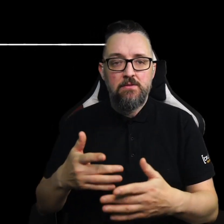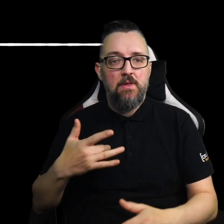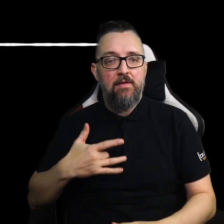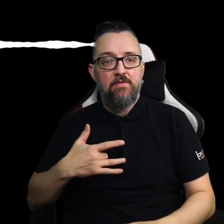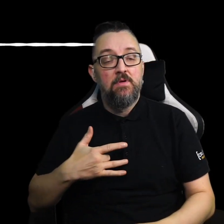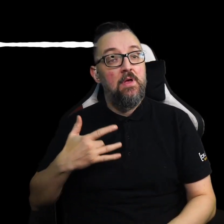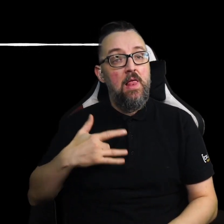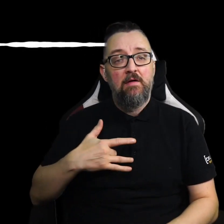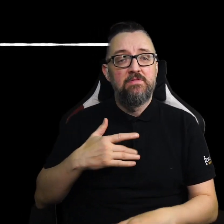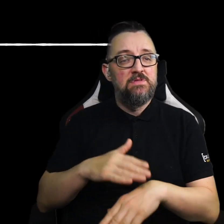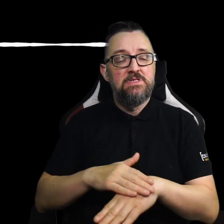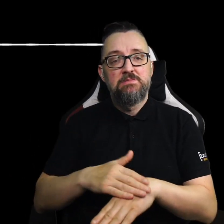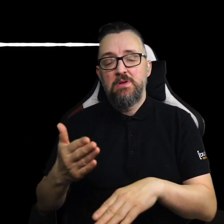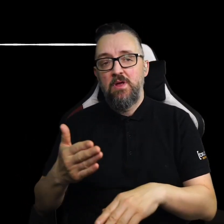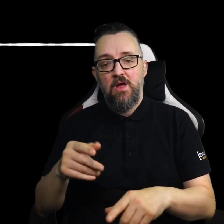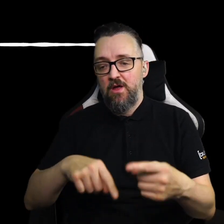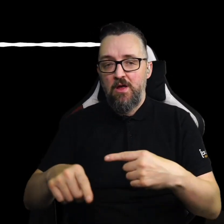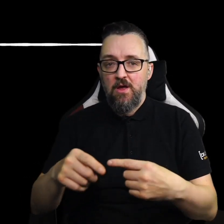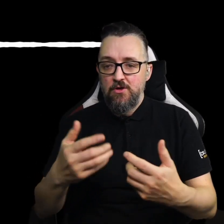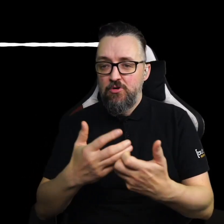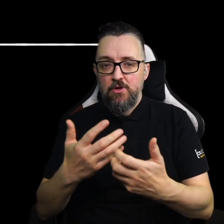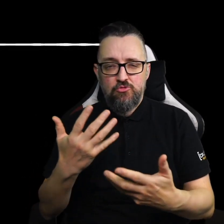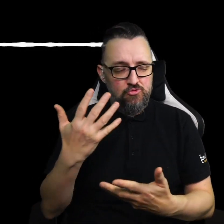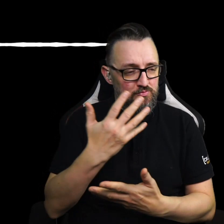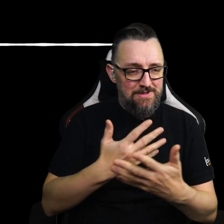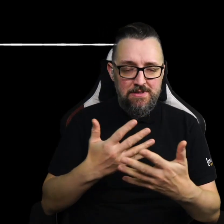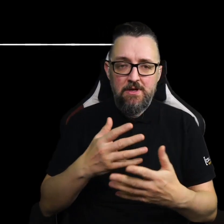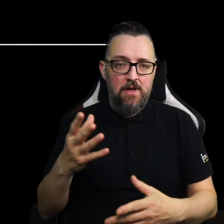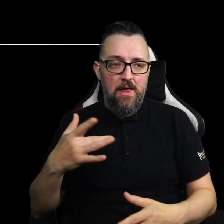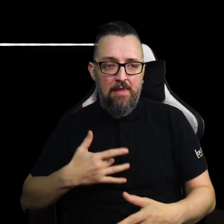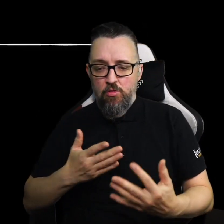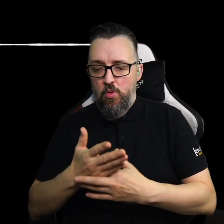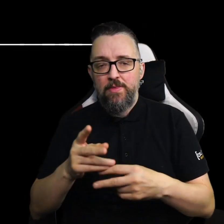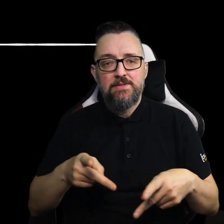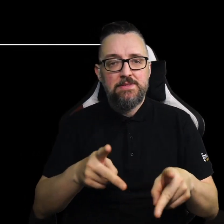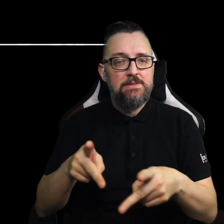Life doesn't care to verify such minds, it's too busy living and persisting.